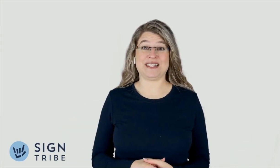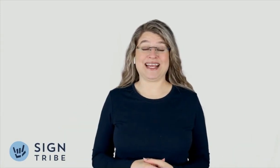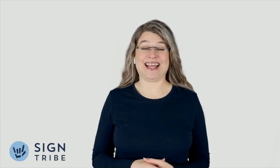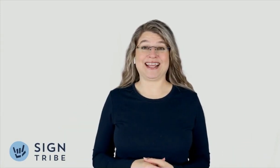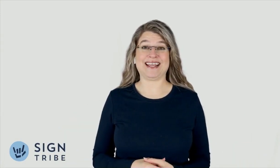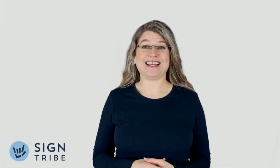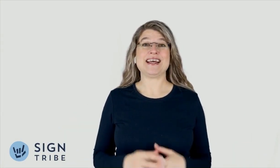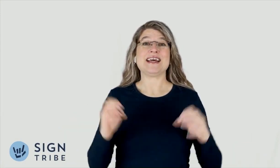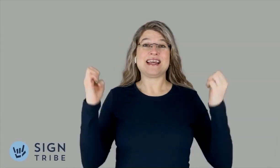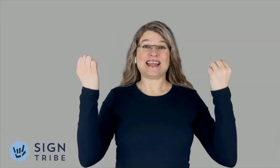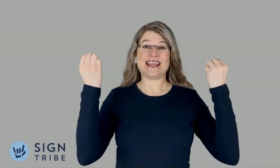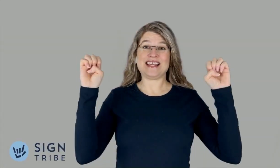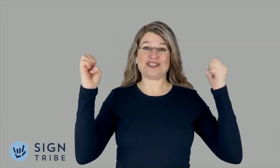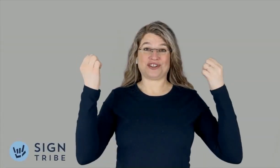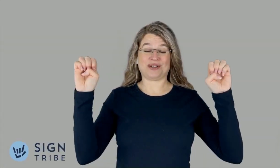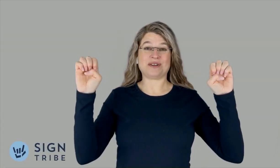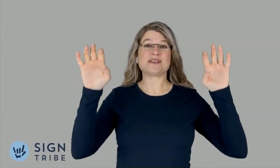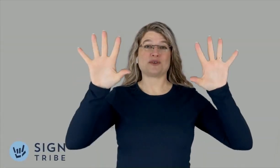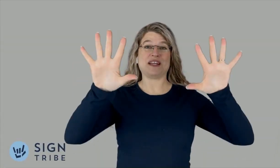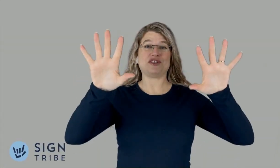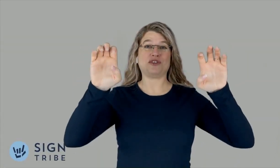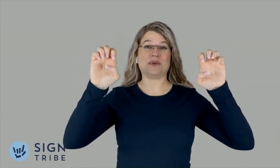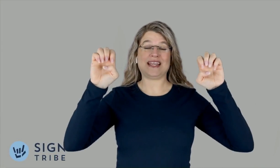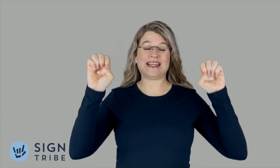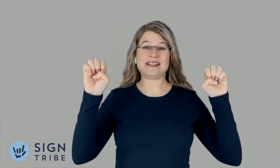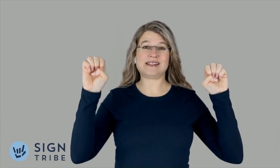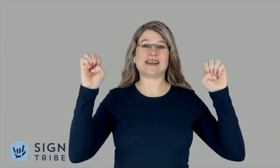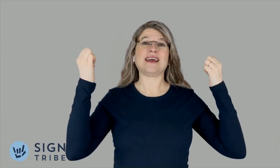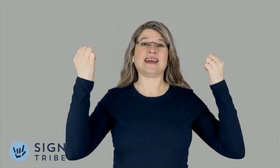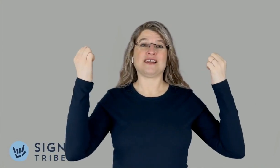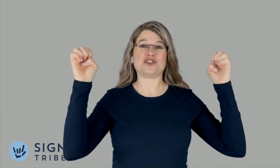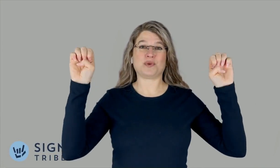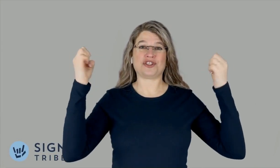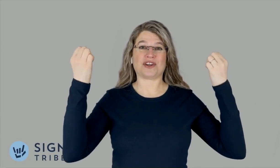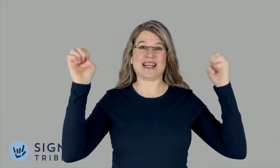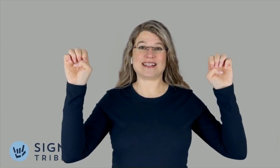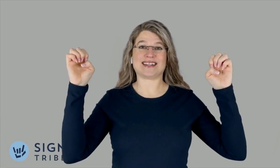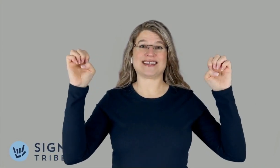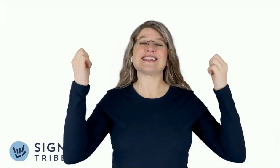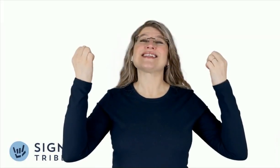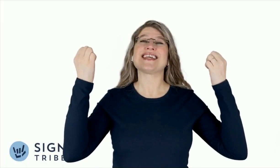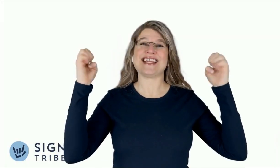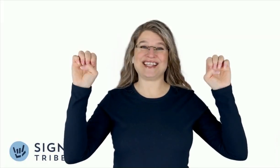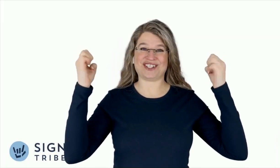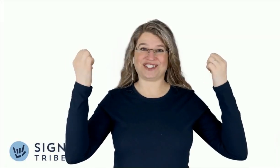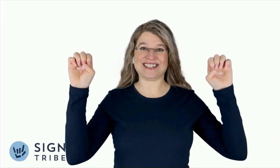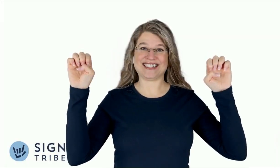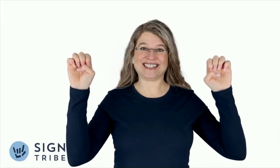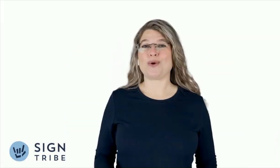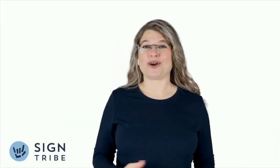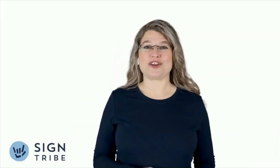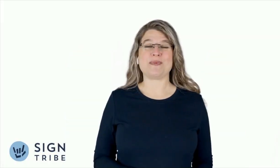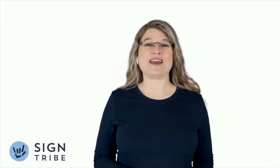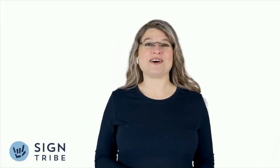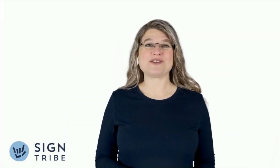today. Easter. So make two E's and then twist your hands like this. Easter. Or you may also